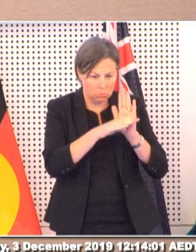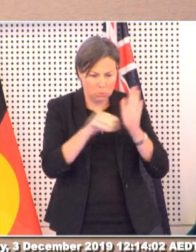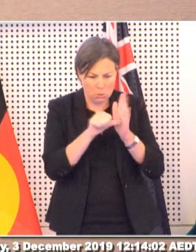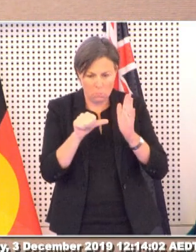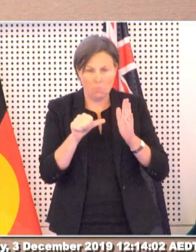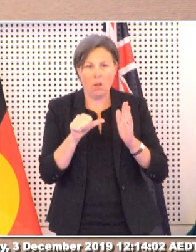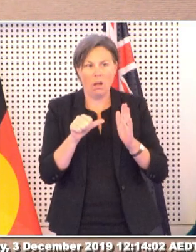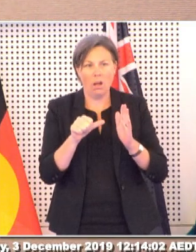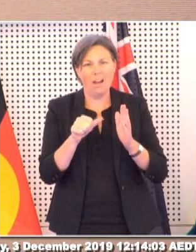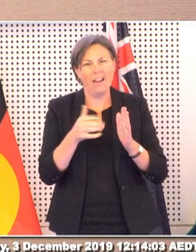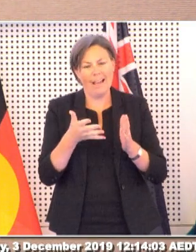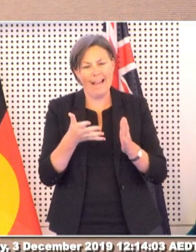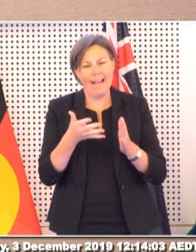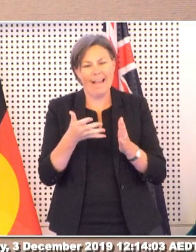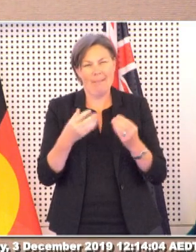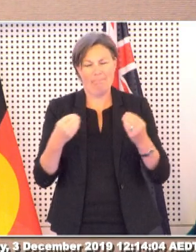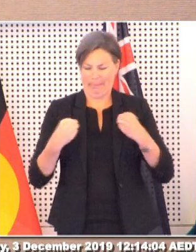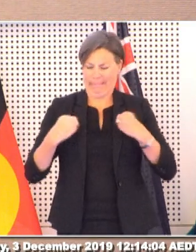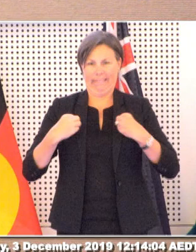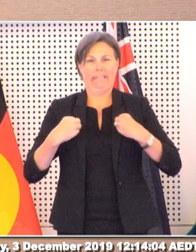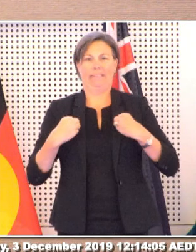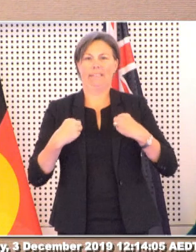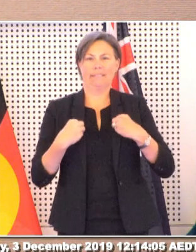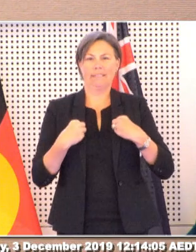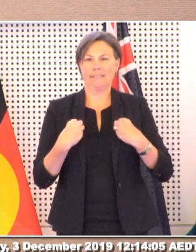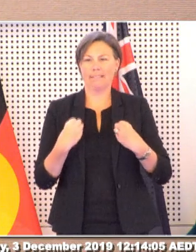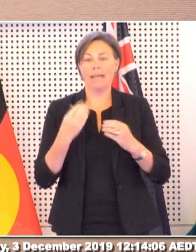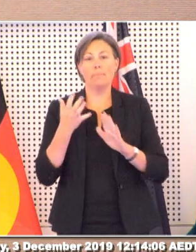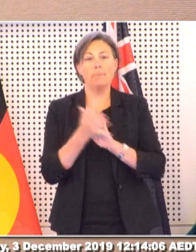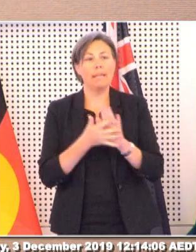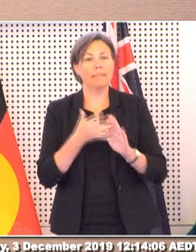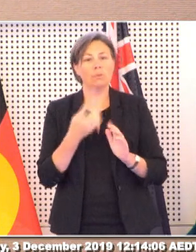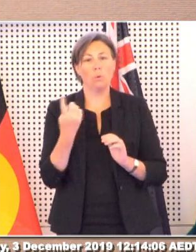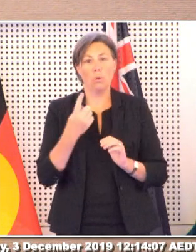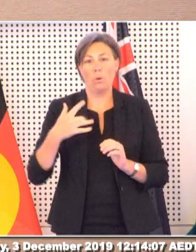expectations about the ways that people who are in accommodation services are